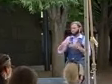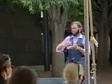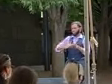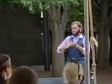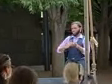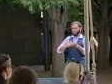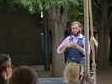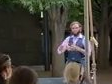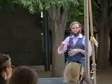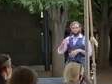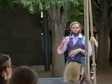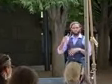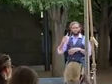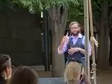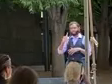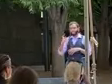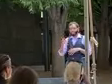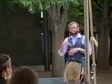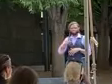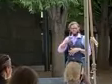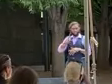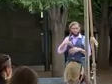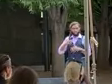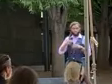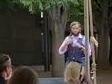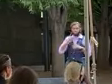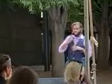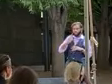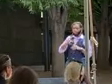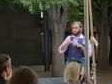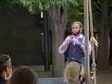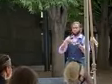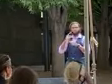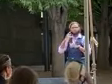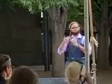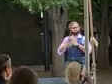It does not need to be severe or permanent to qualify as a disability.